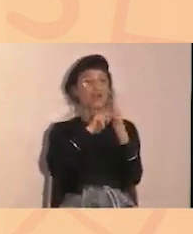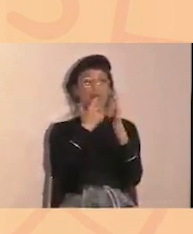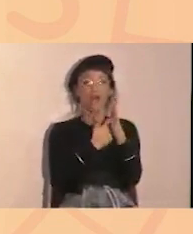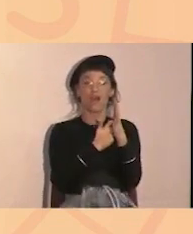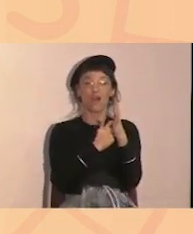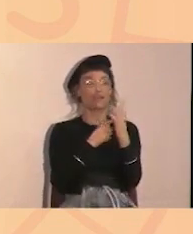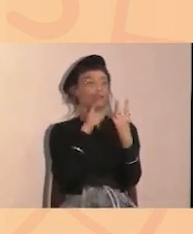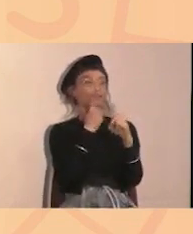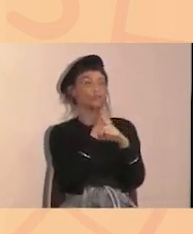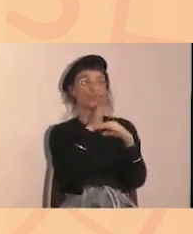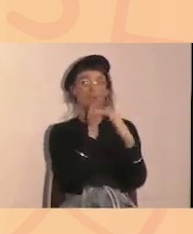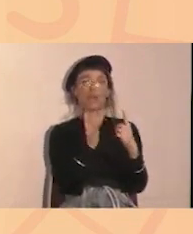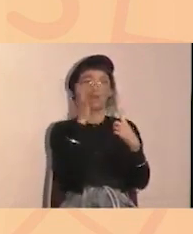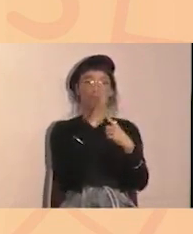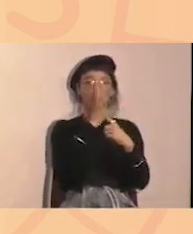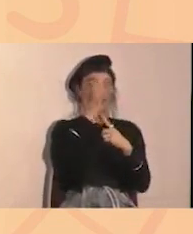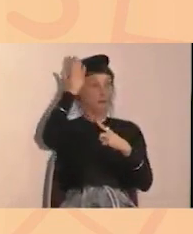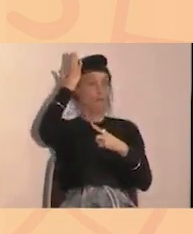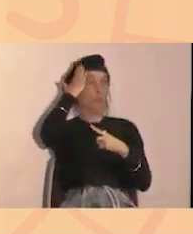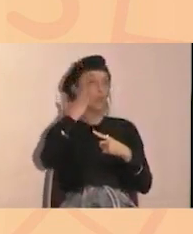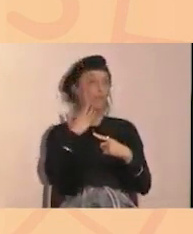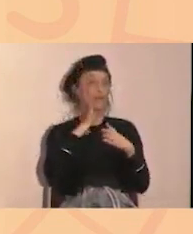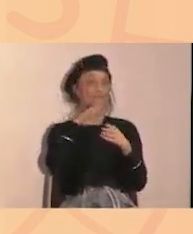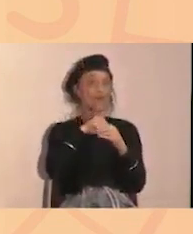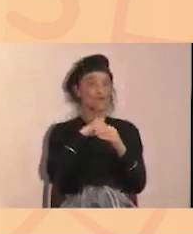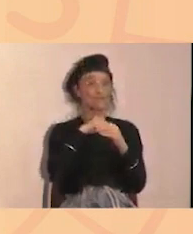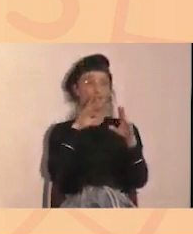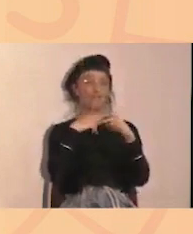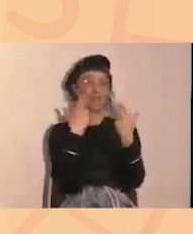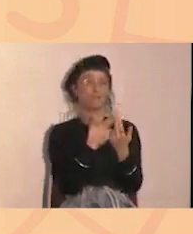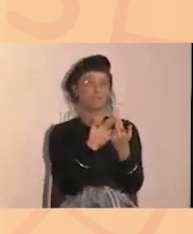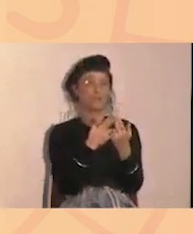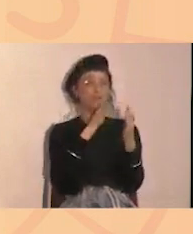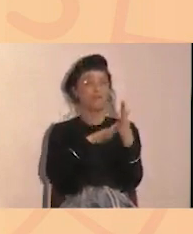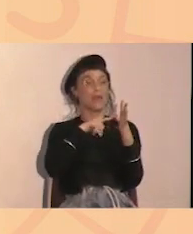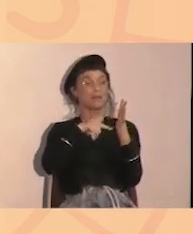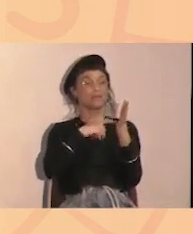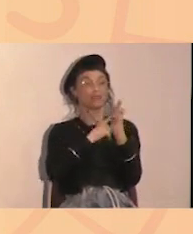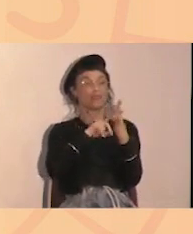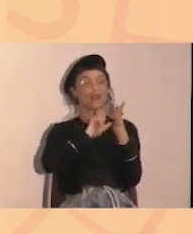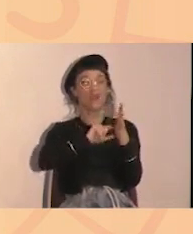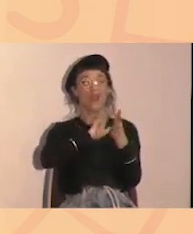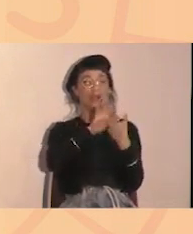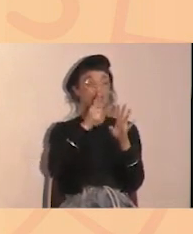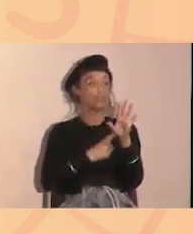the importance of matriarchy for Nyoongar People and, you know, and talked about some truth-telling within her own family.